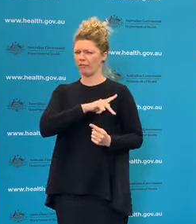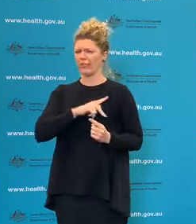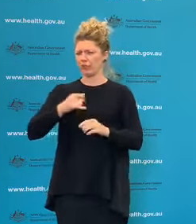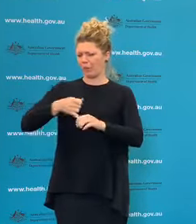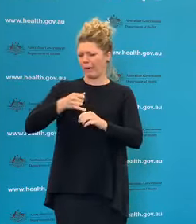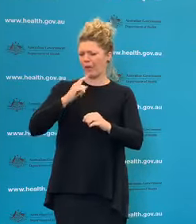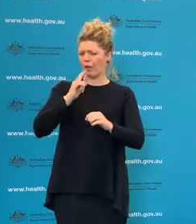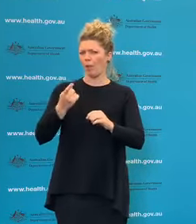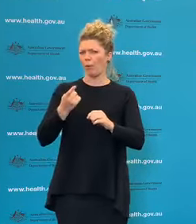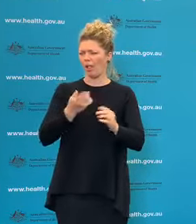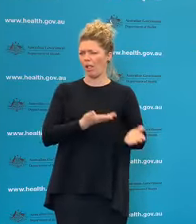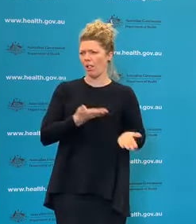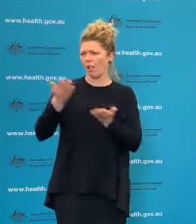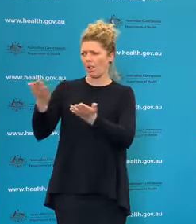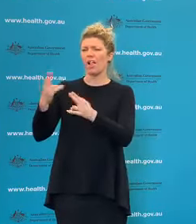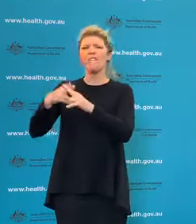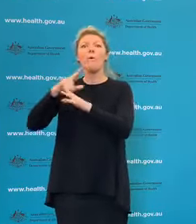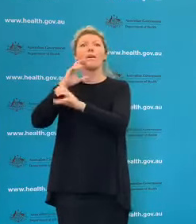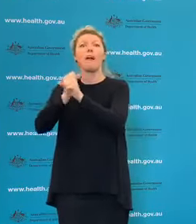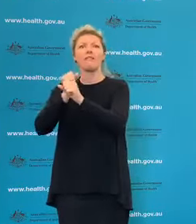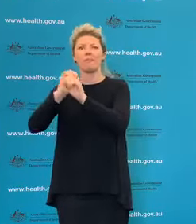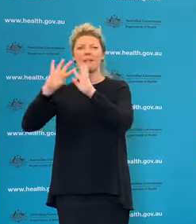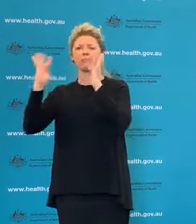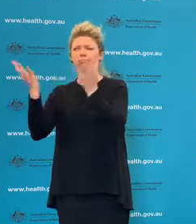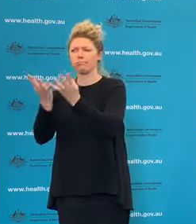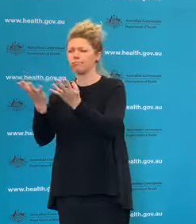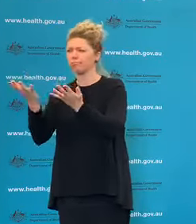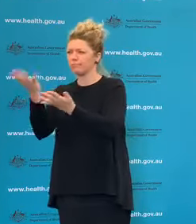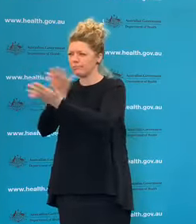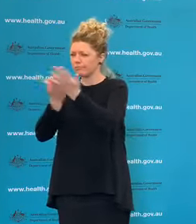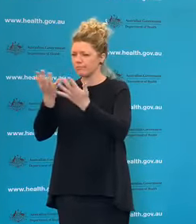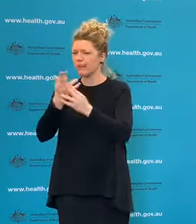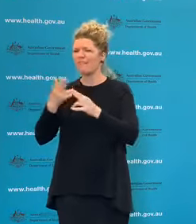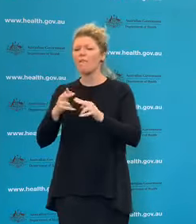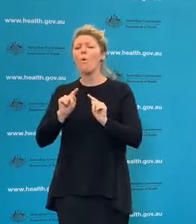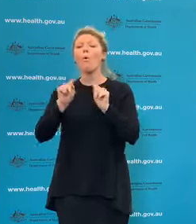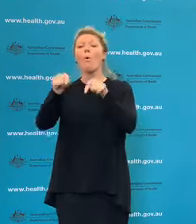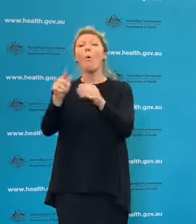recommencing. What kind of things go into the consideration for reintroducing community sport?